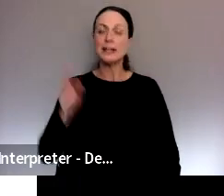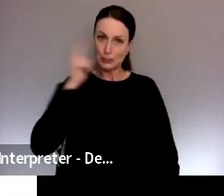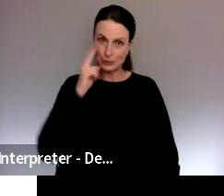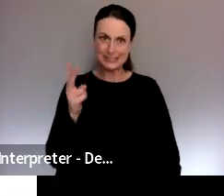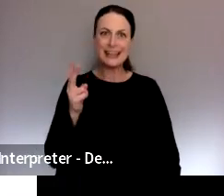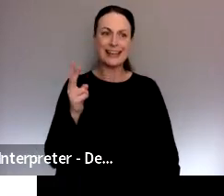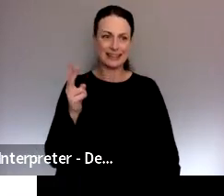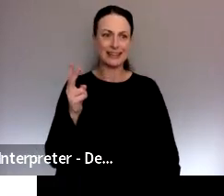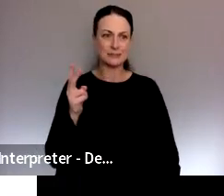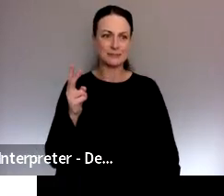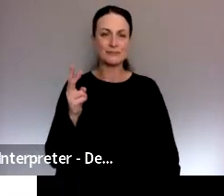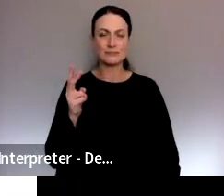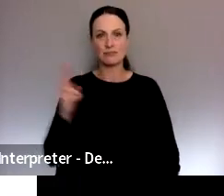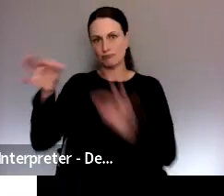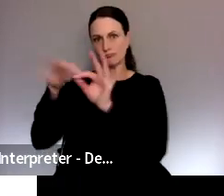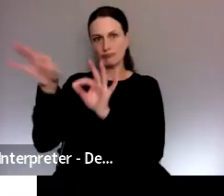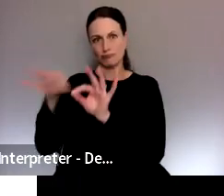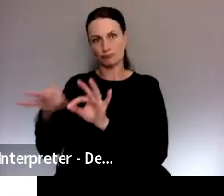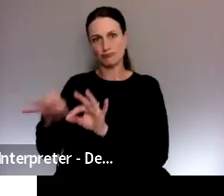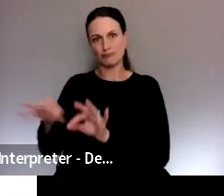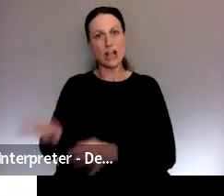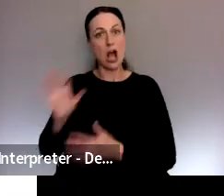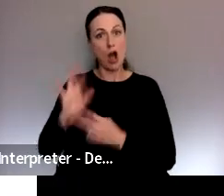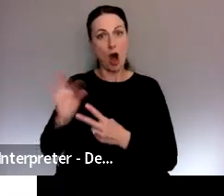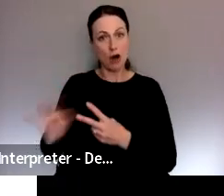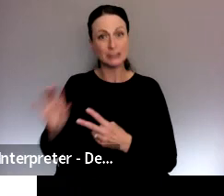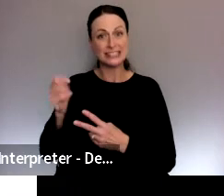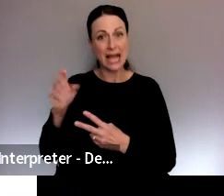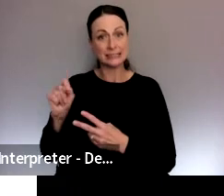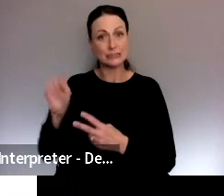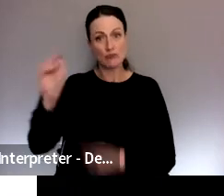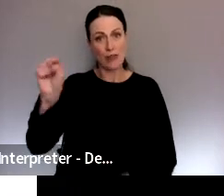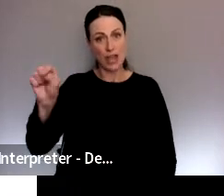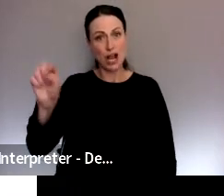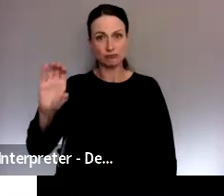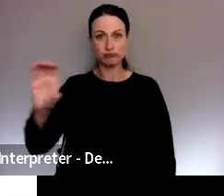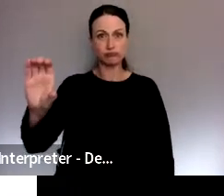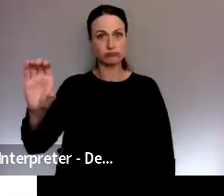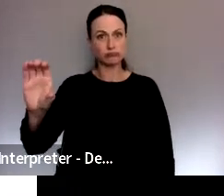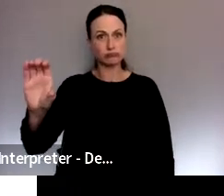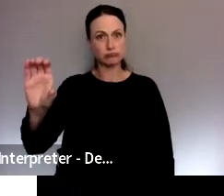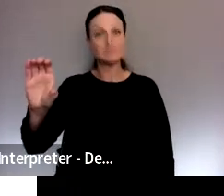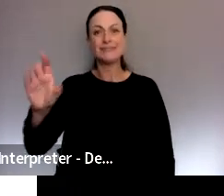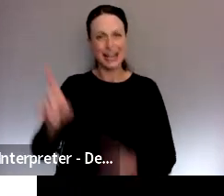you can see that we were able to add the alternative text tag there that shows up,